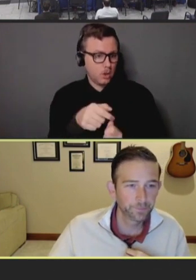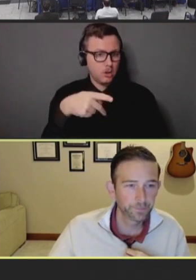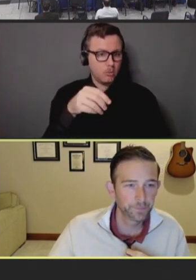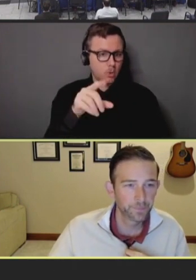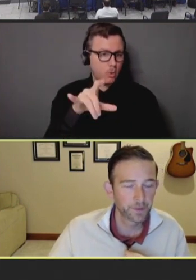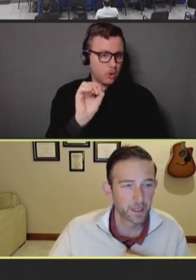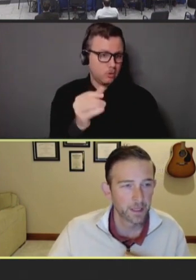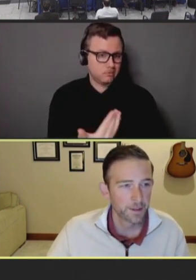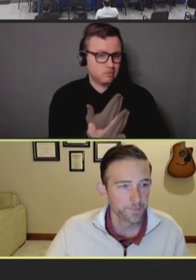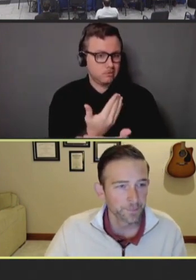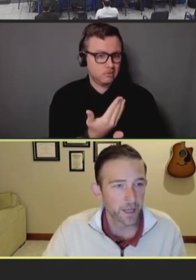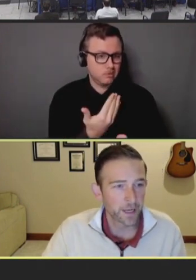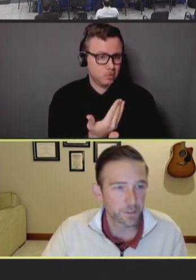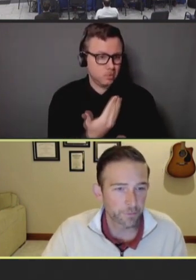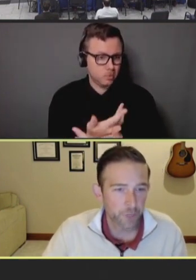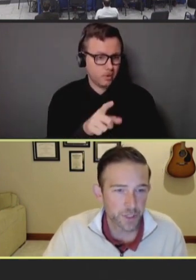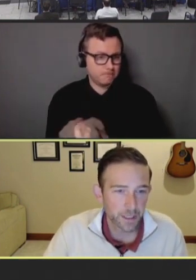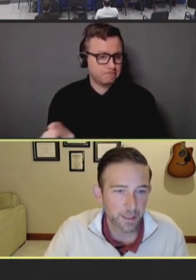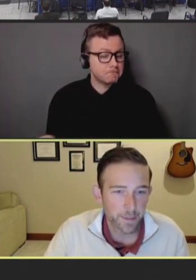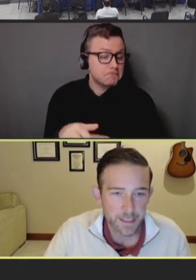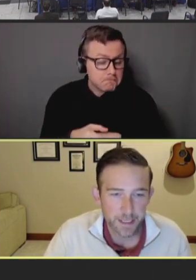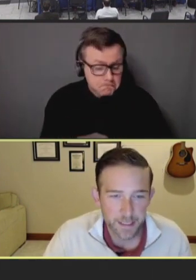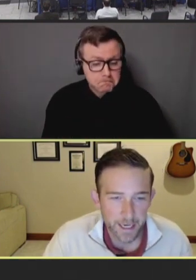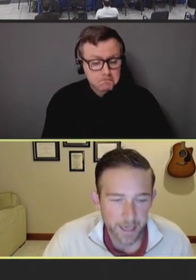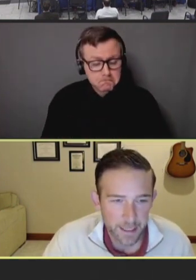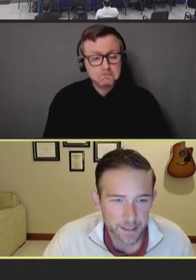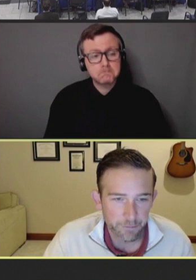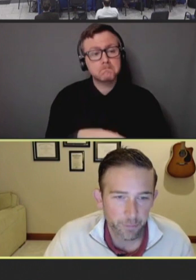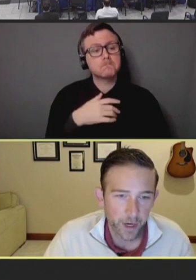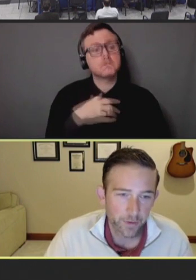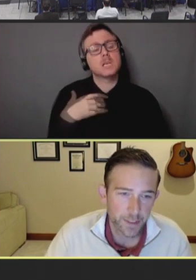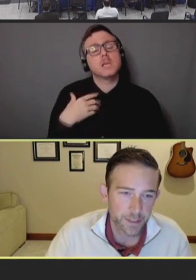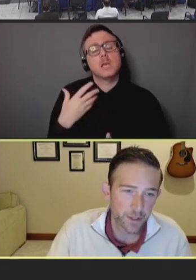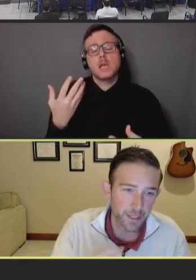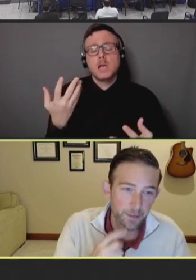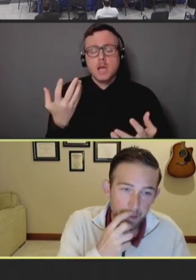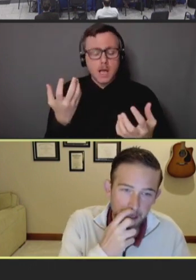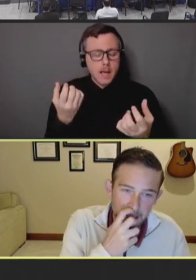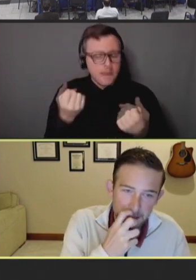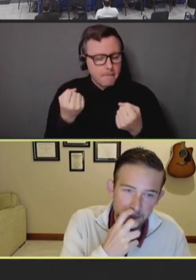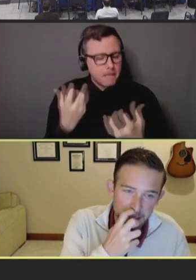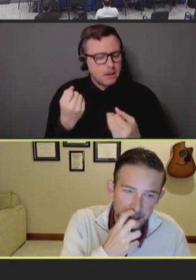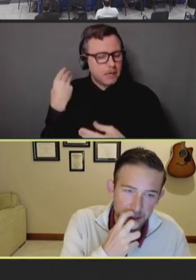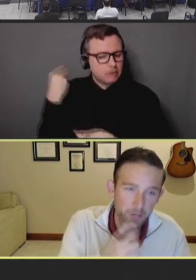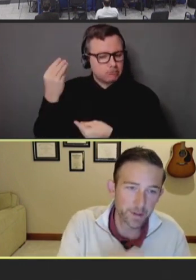And so, fortunately, based on decades of prior research in the mechanisms and determinants